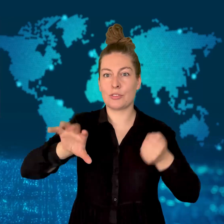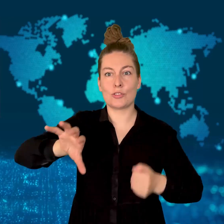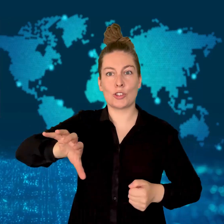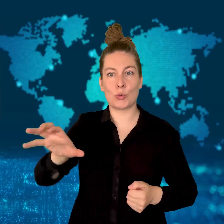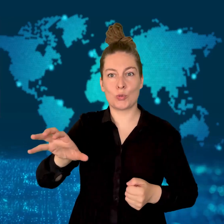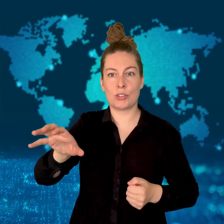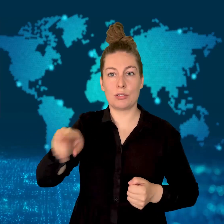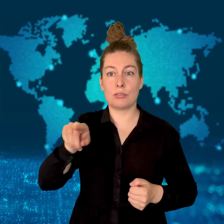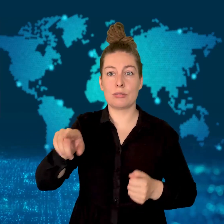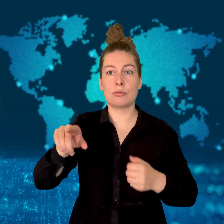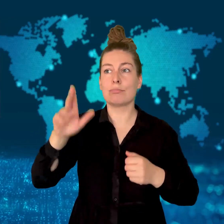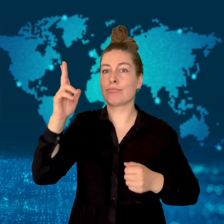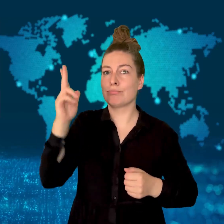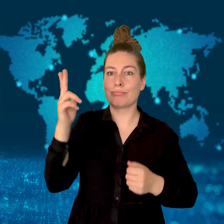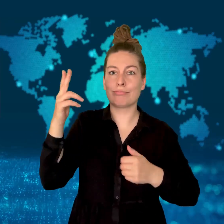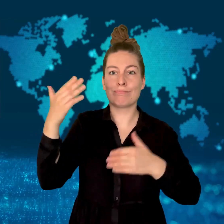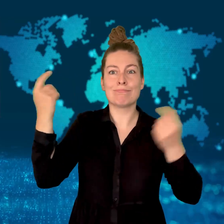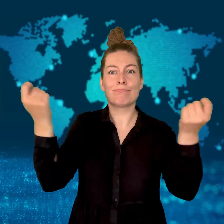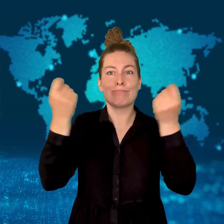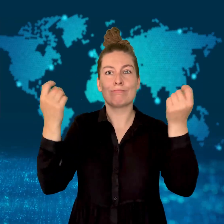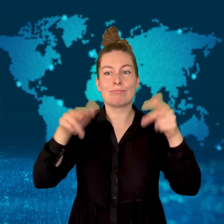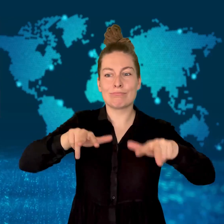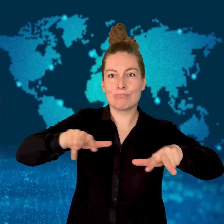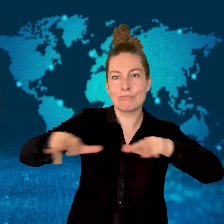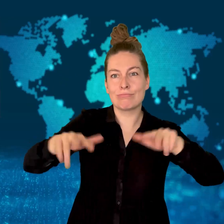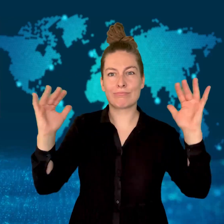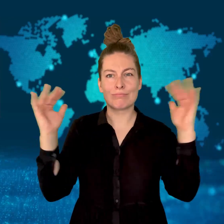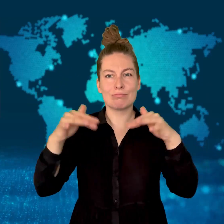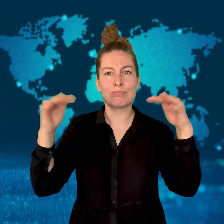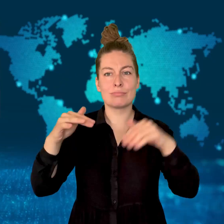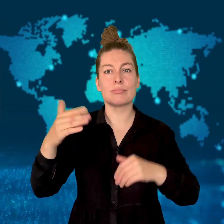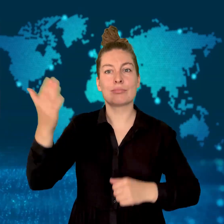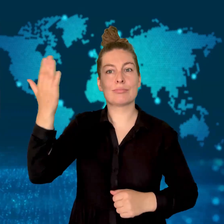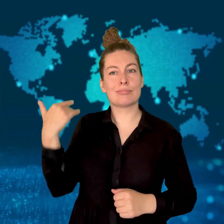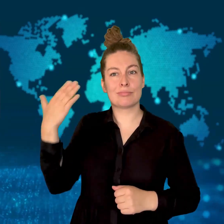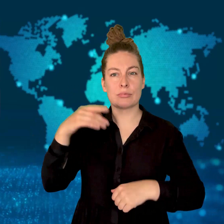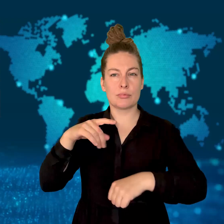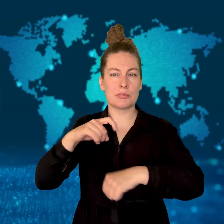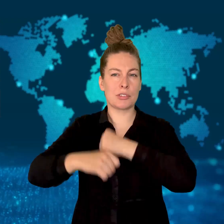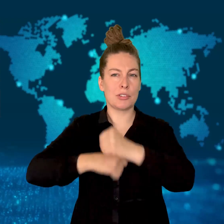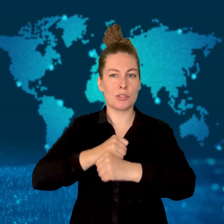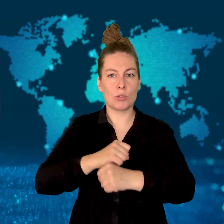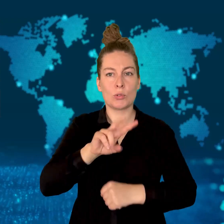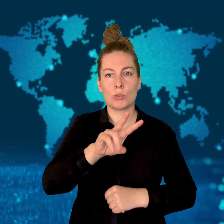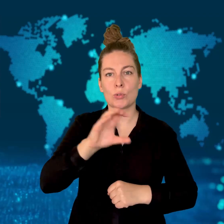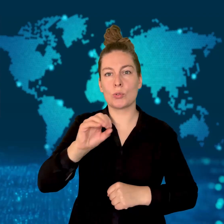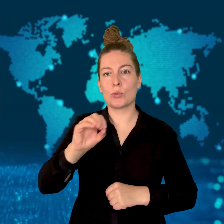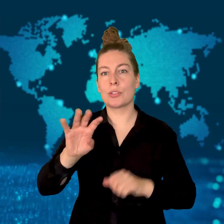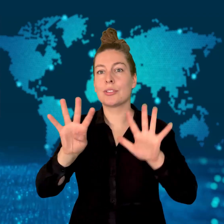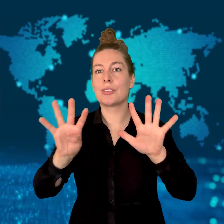It began in 2009.